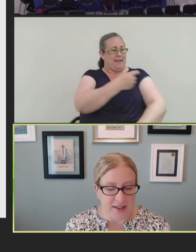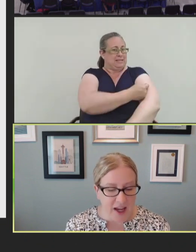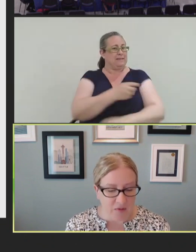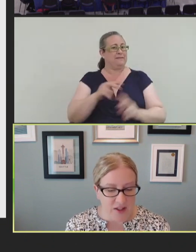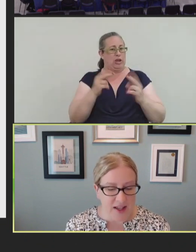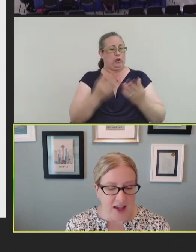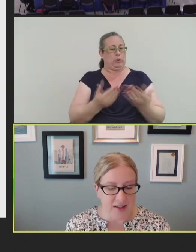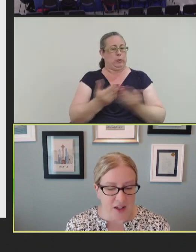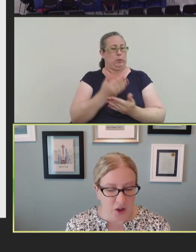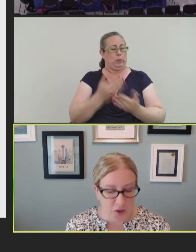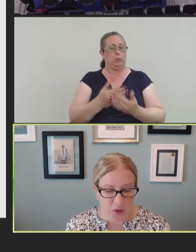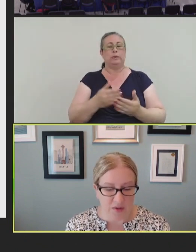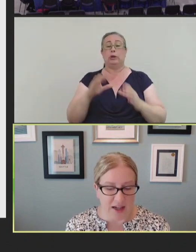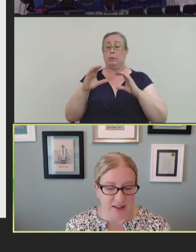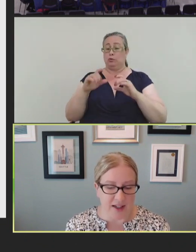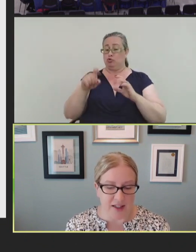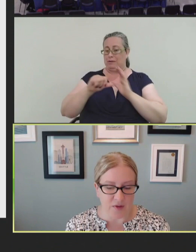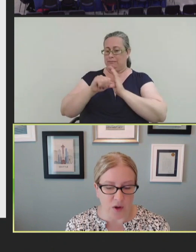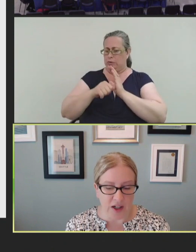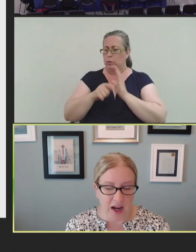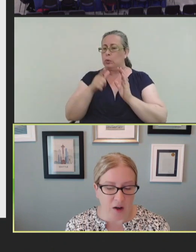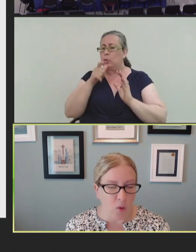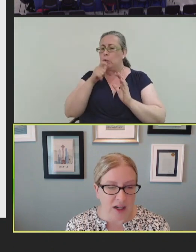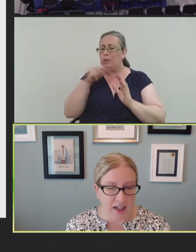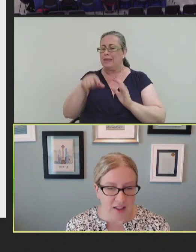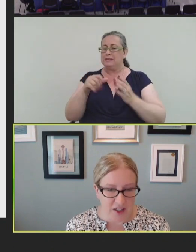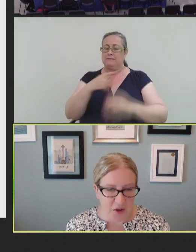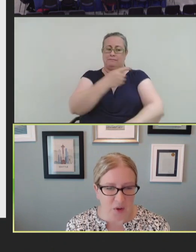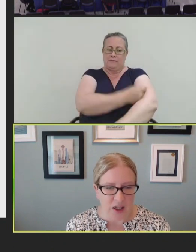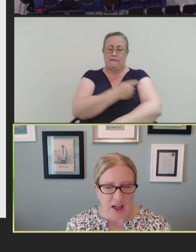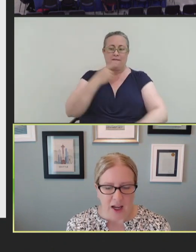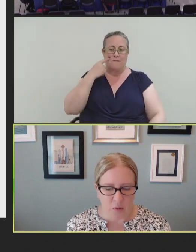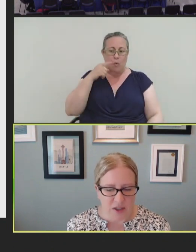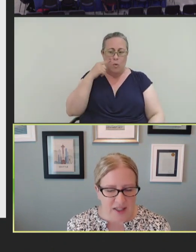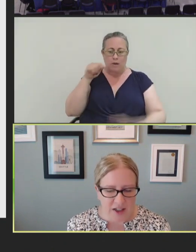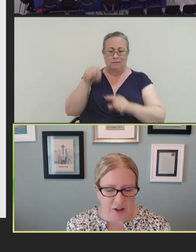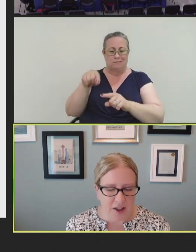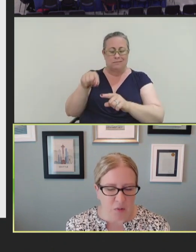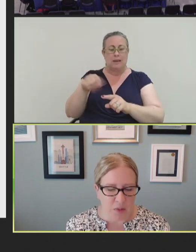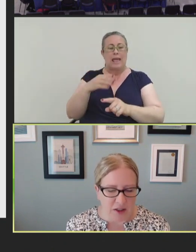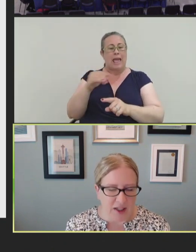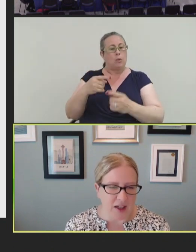to emphasize who the vaccine is for and what it can do, particularly building